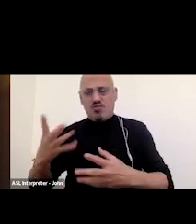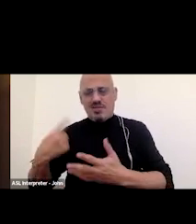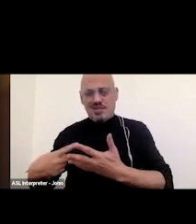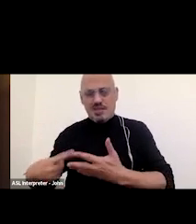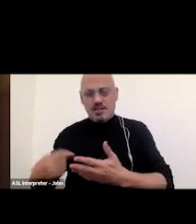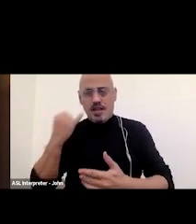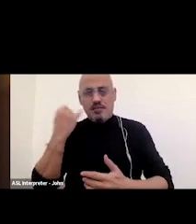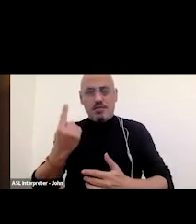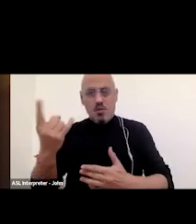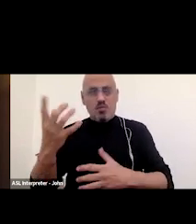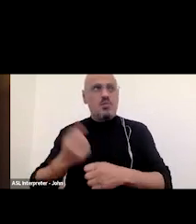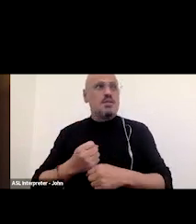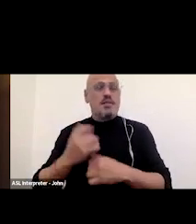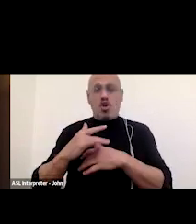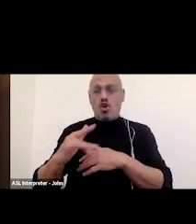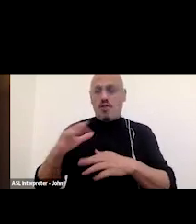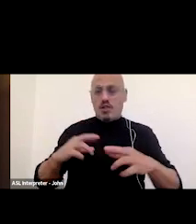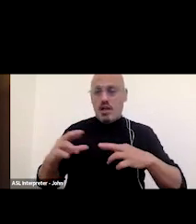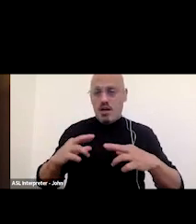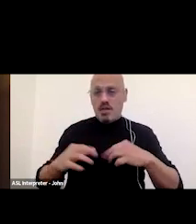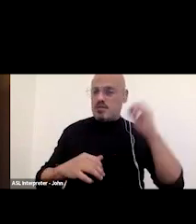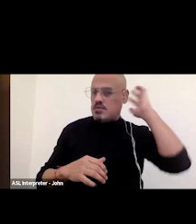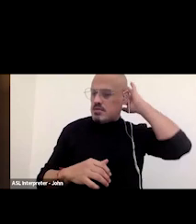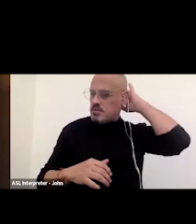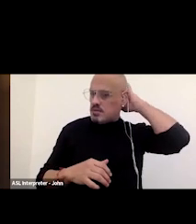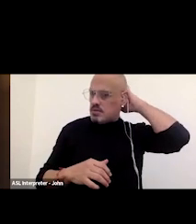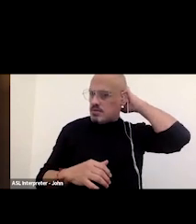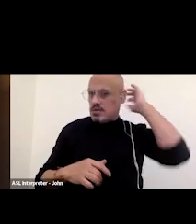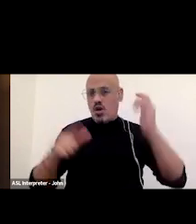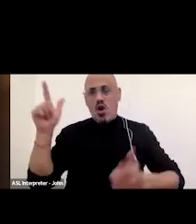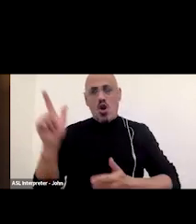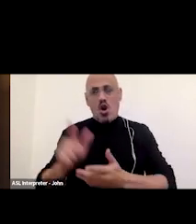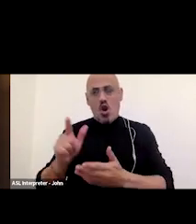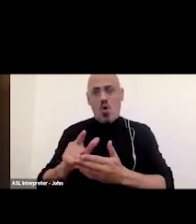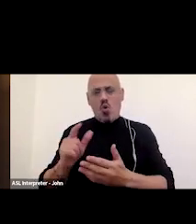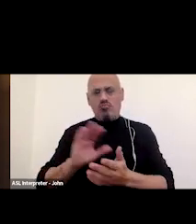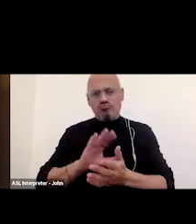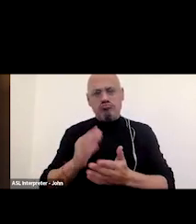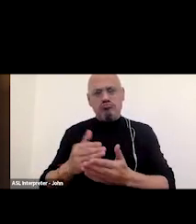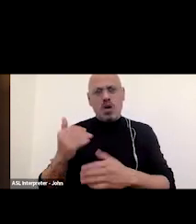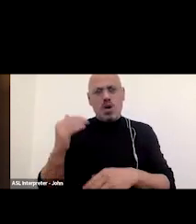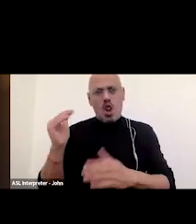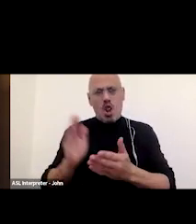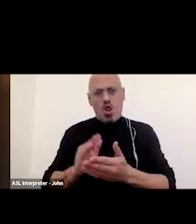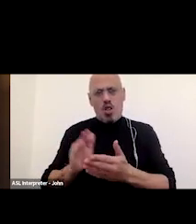If somebody is receiving early retirement, a low amount of early retirement below the SSI limit,